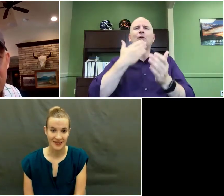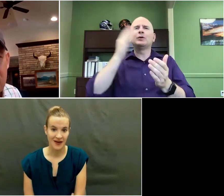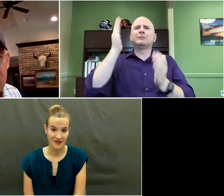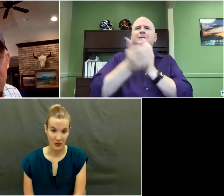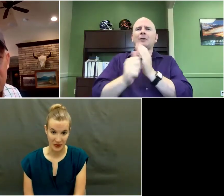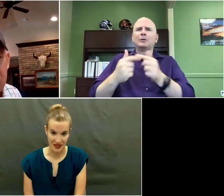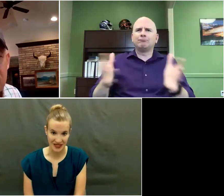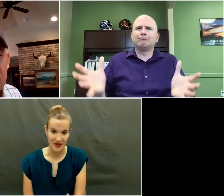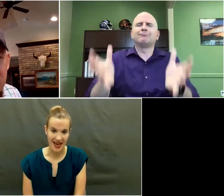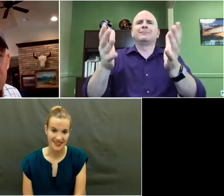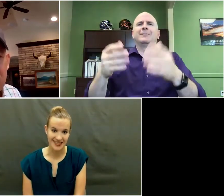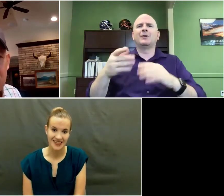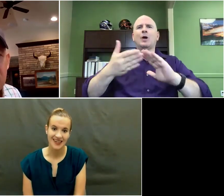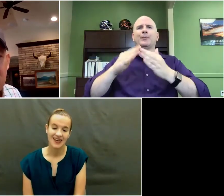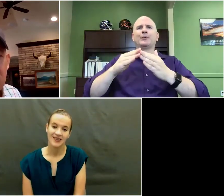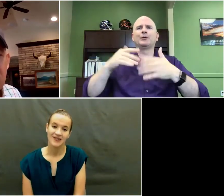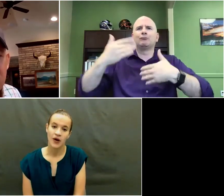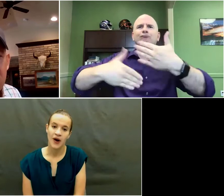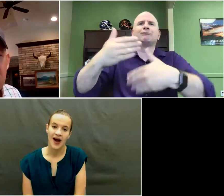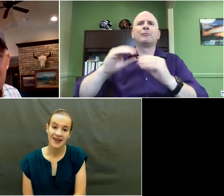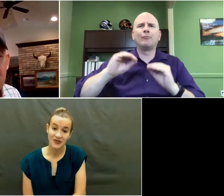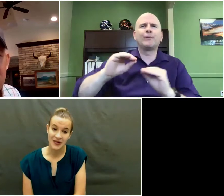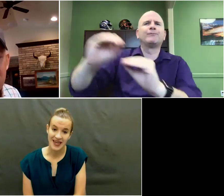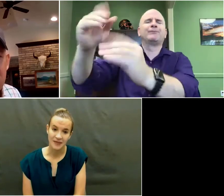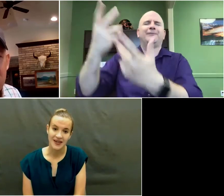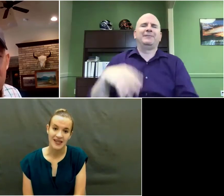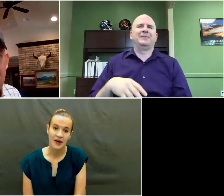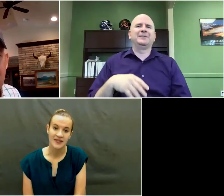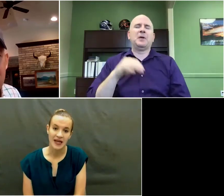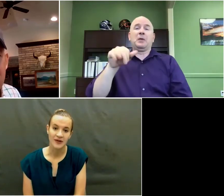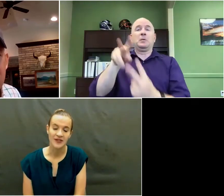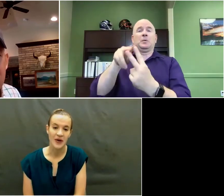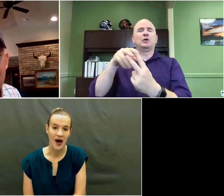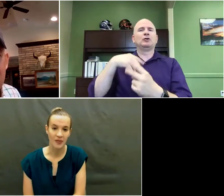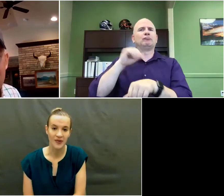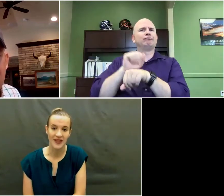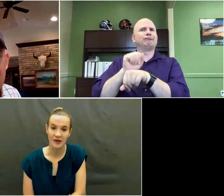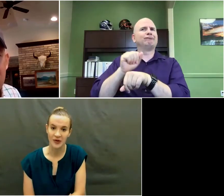the vessel in which they do that. So I enjoyed that because I was able to help the community